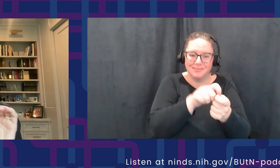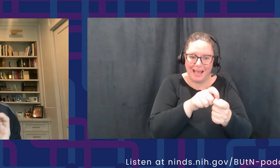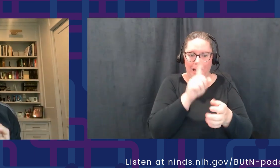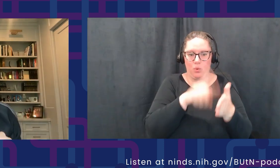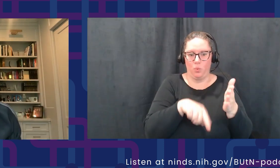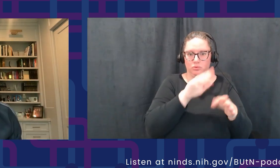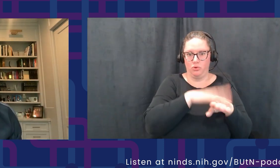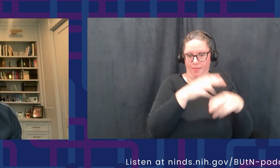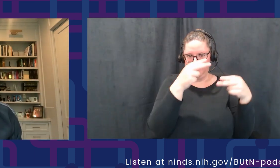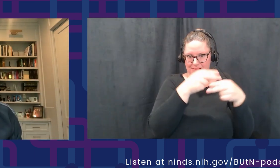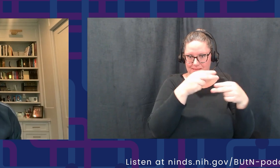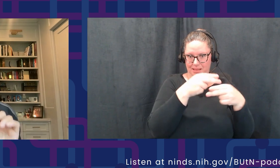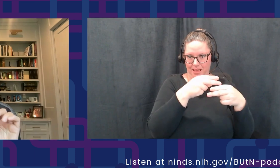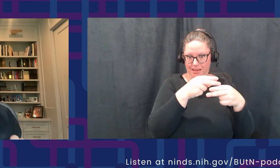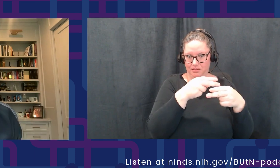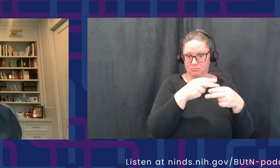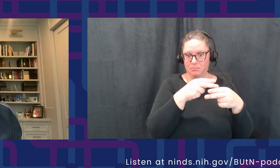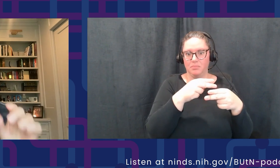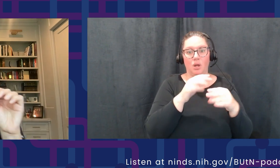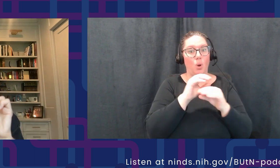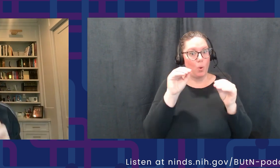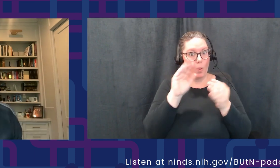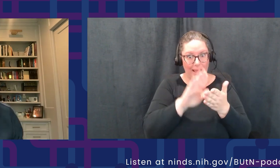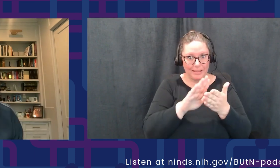what's on the slide, no less and no more.